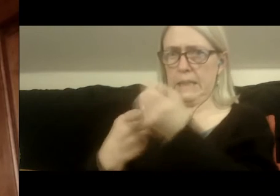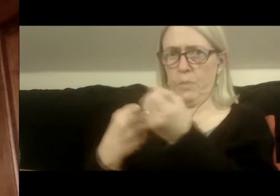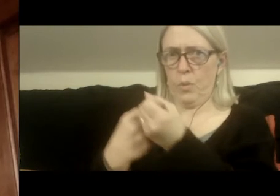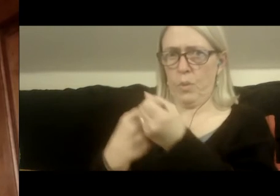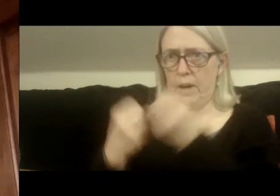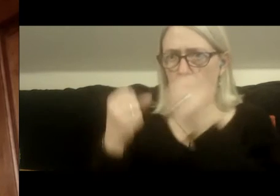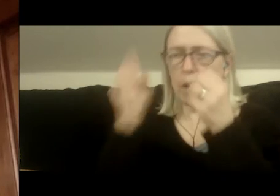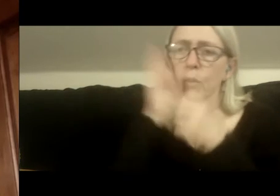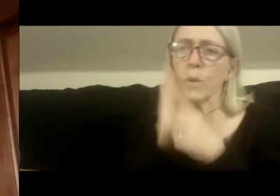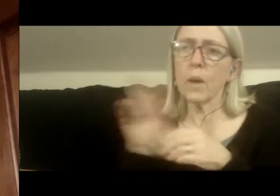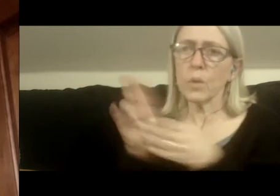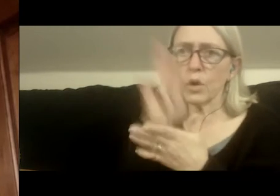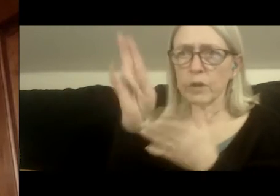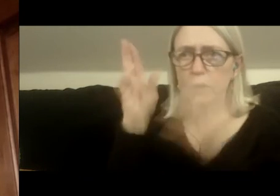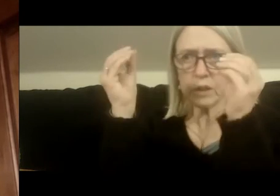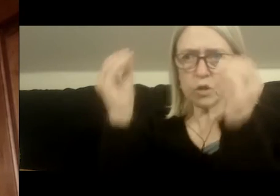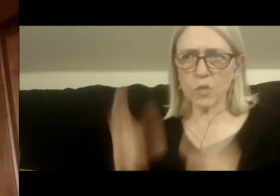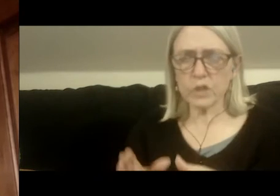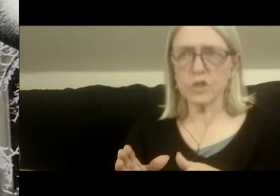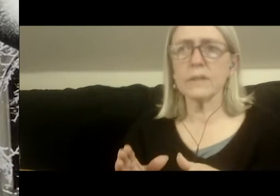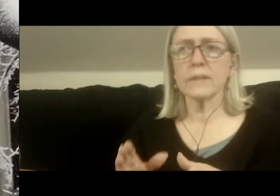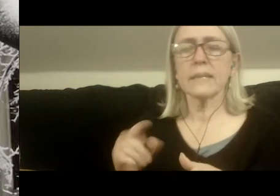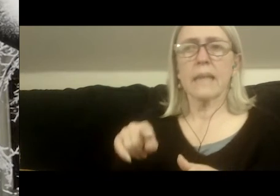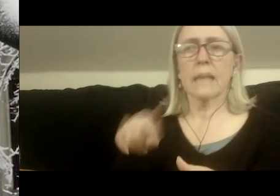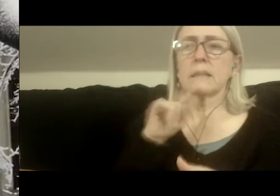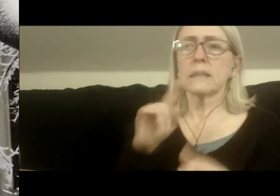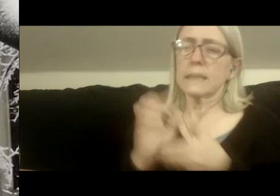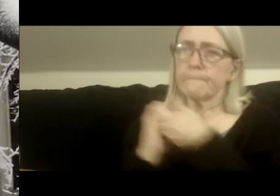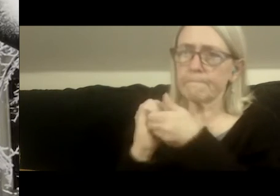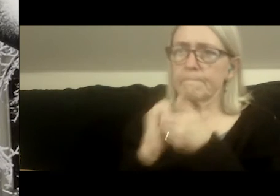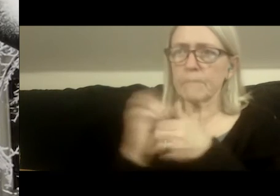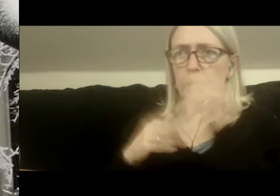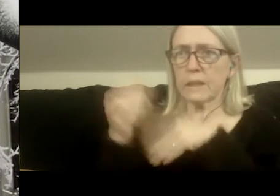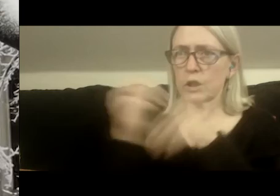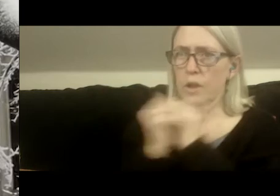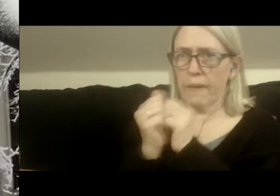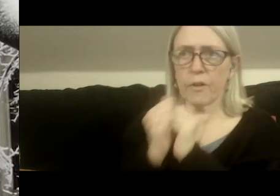around effective practices for online and hybrid learning. I enjoyed helping the faculty successfully translate their vision